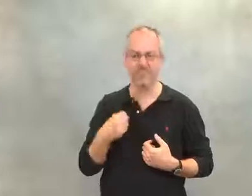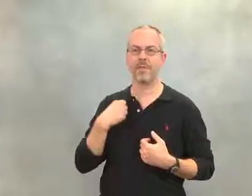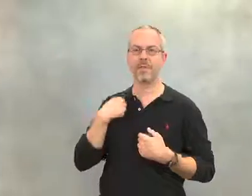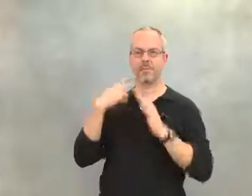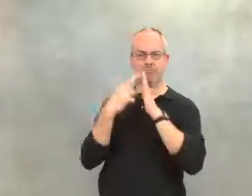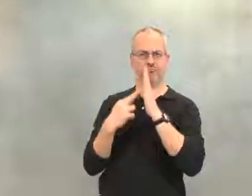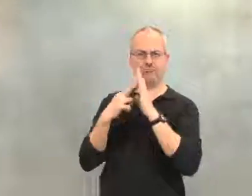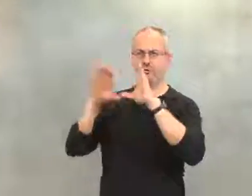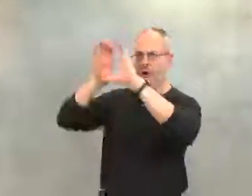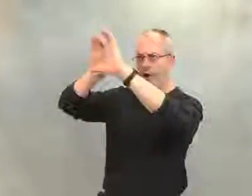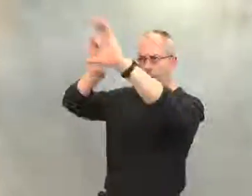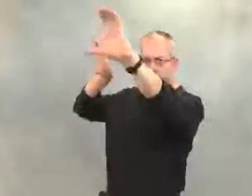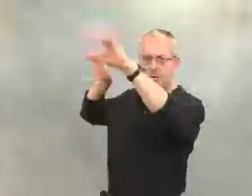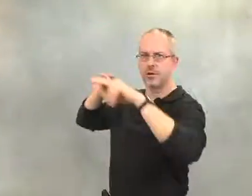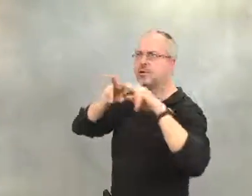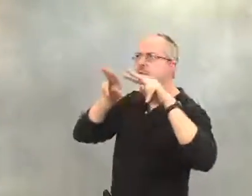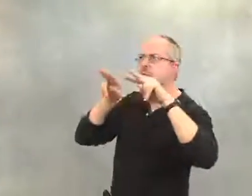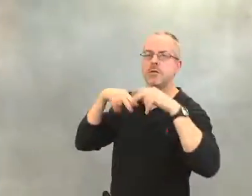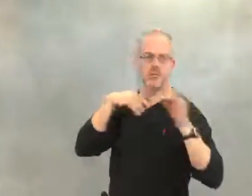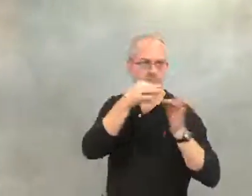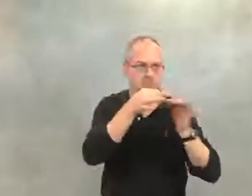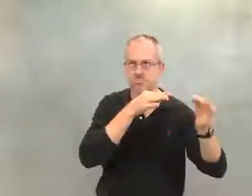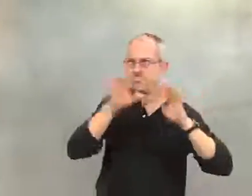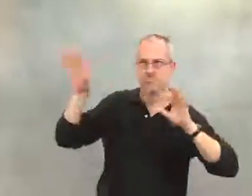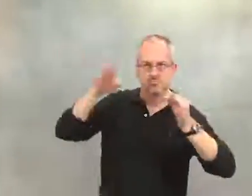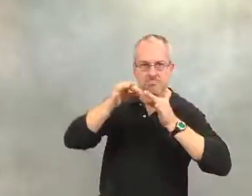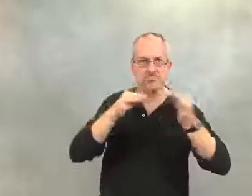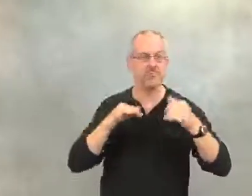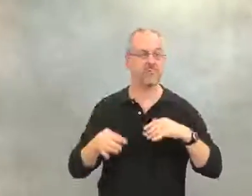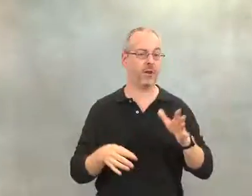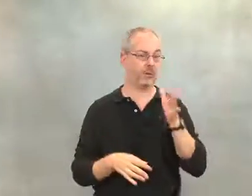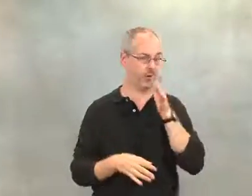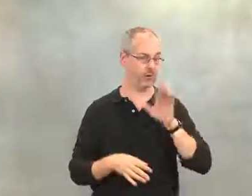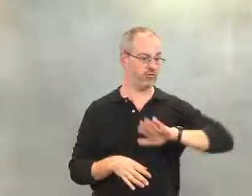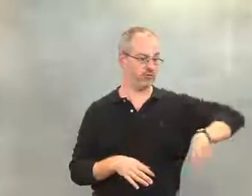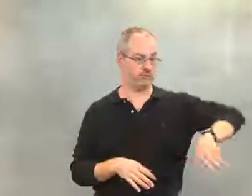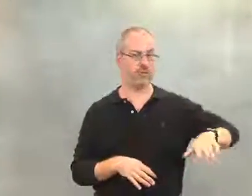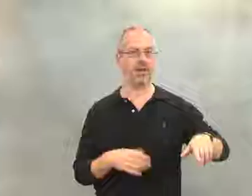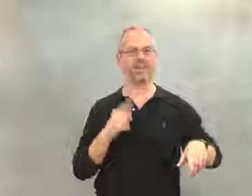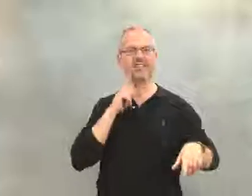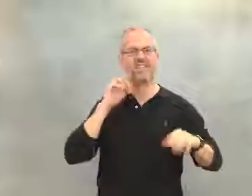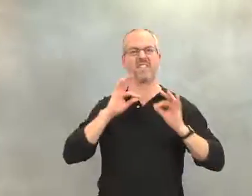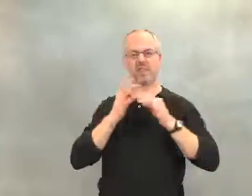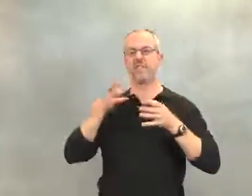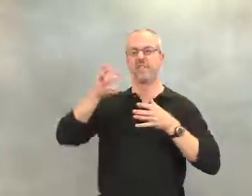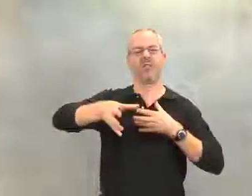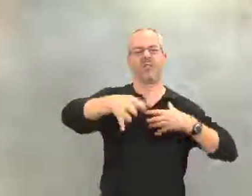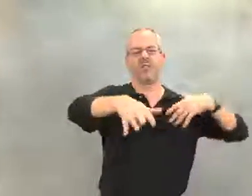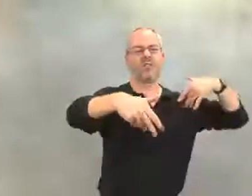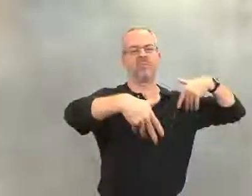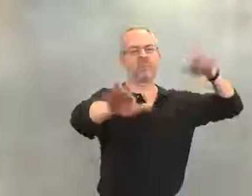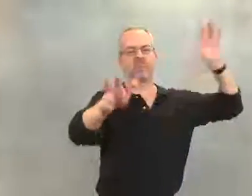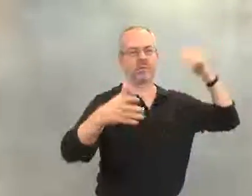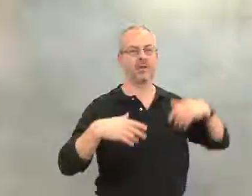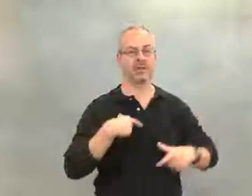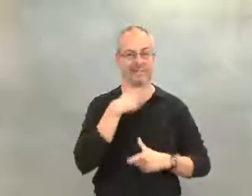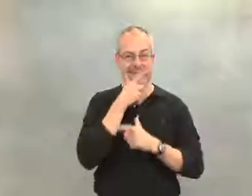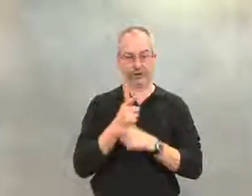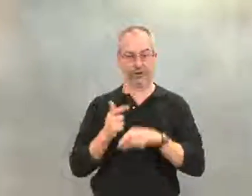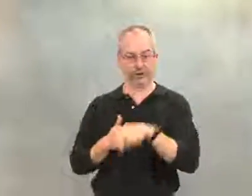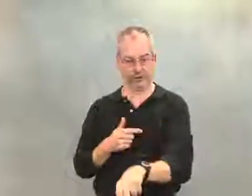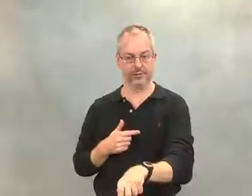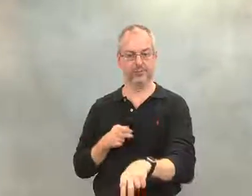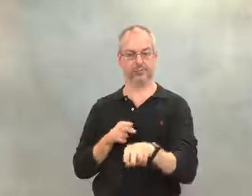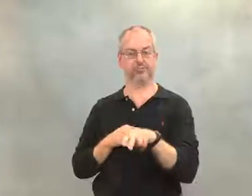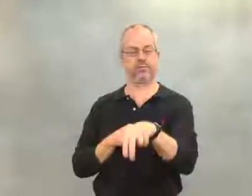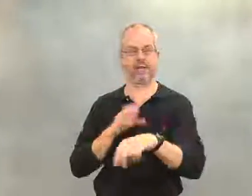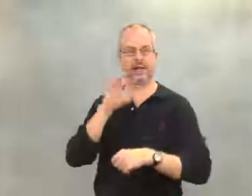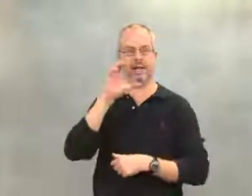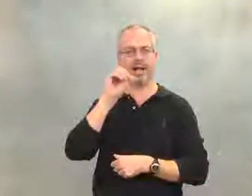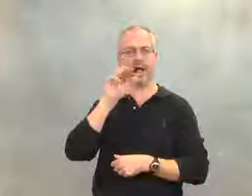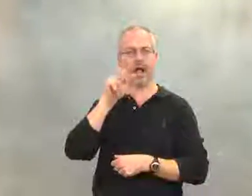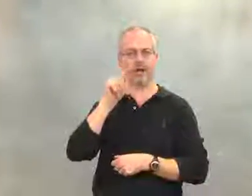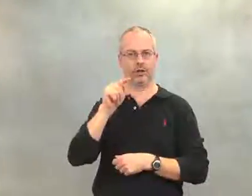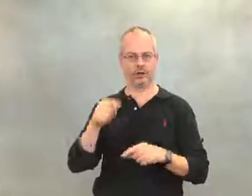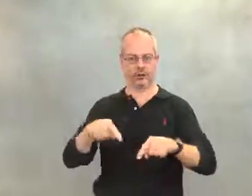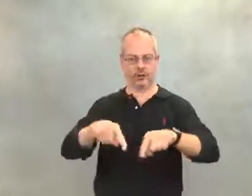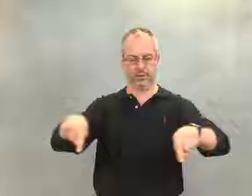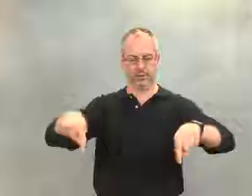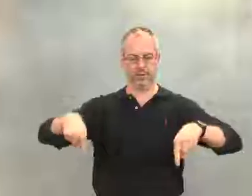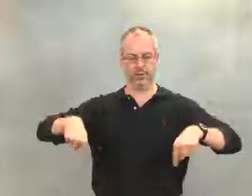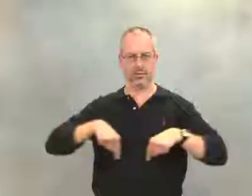There was a board of rules to go over, and I explained them to the others.